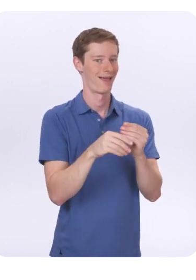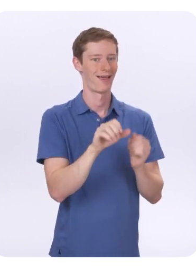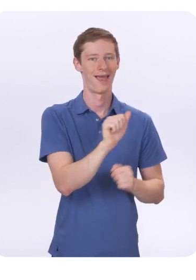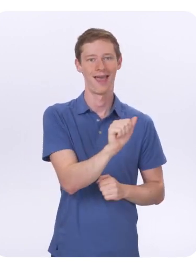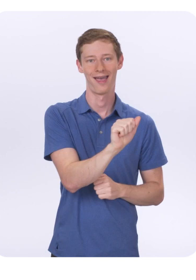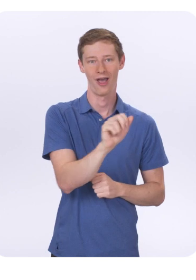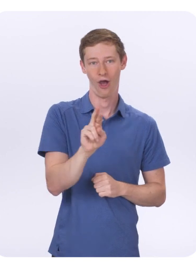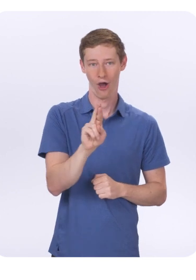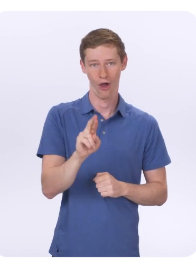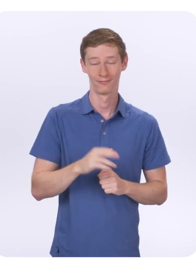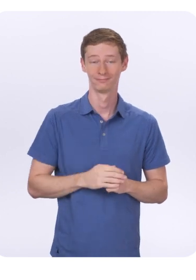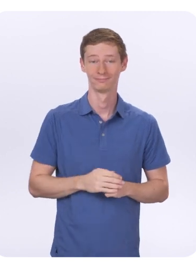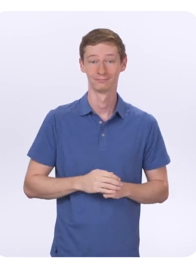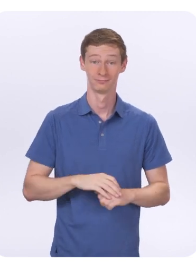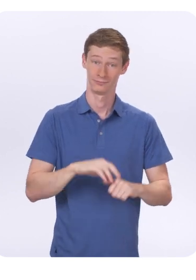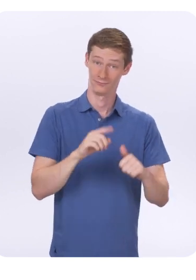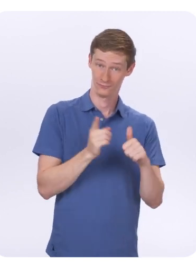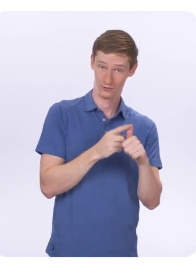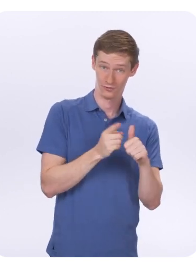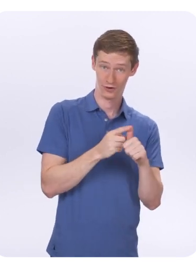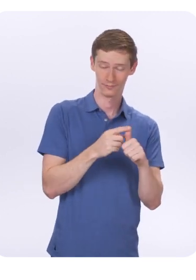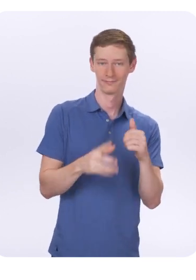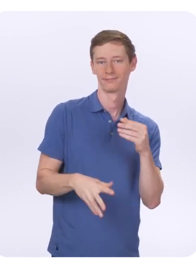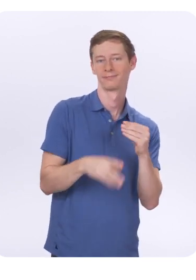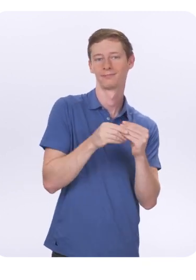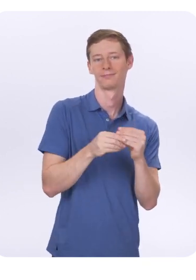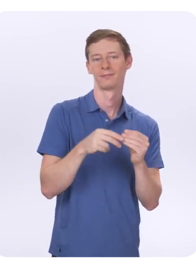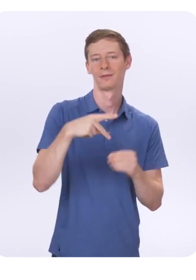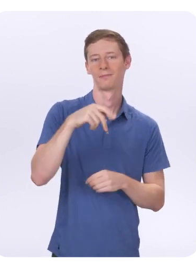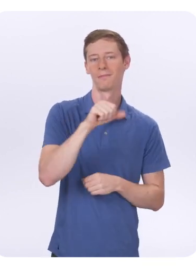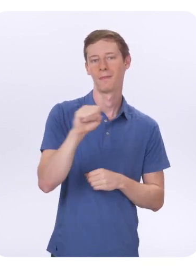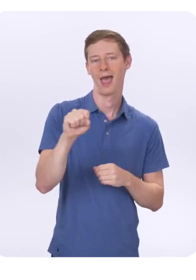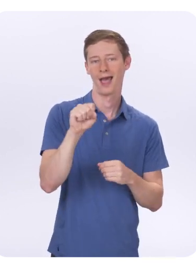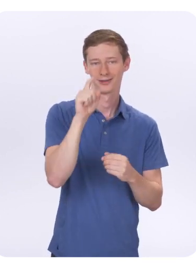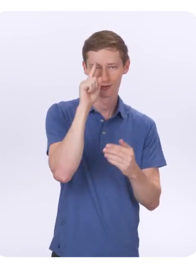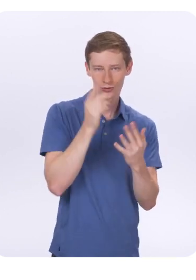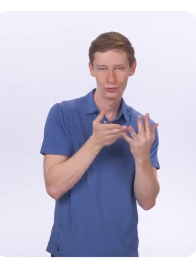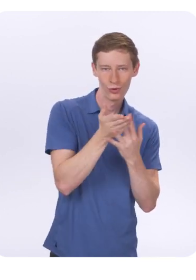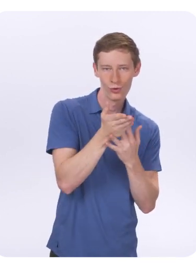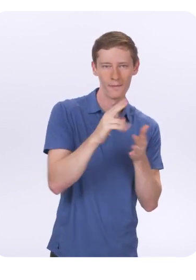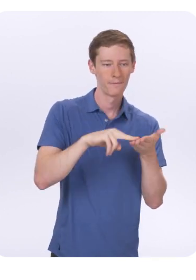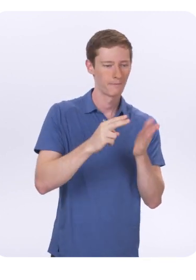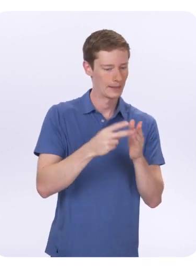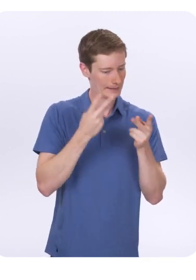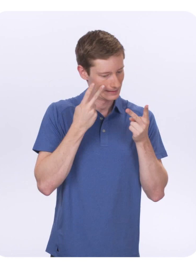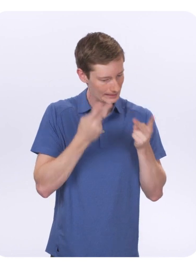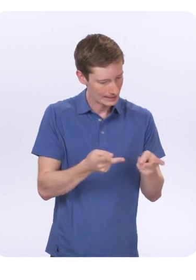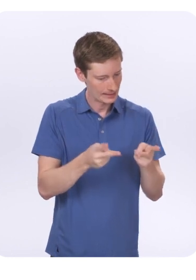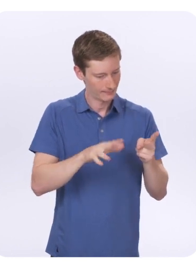First off, we introduced Passthrough that allows users to see their environments during an immersive session.